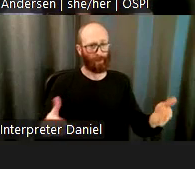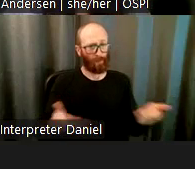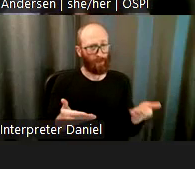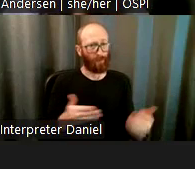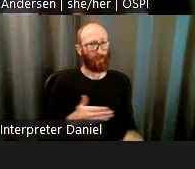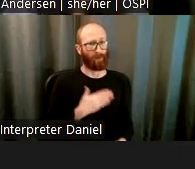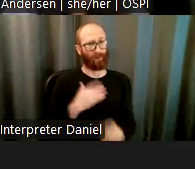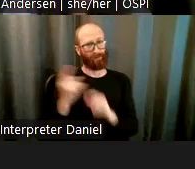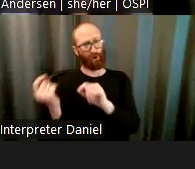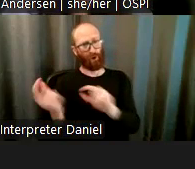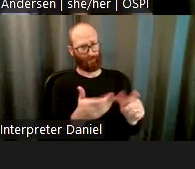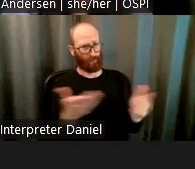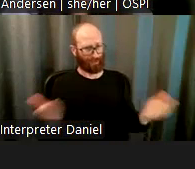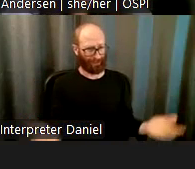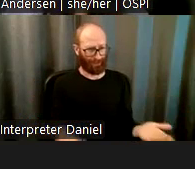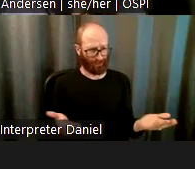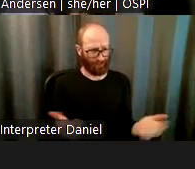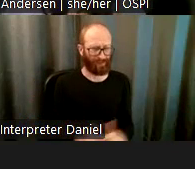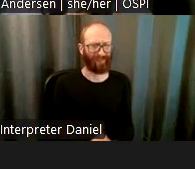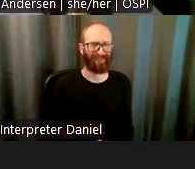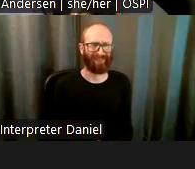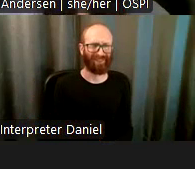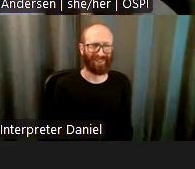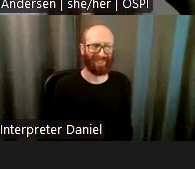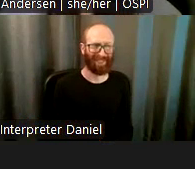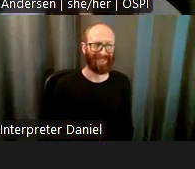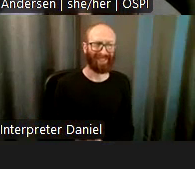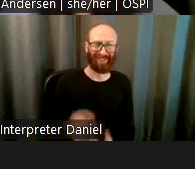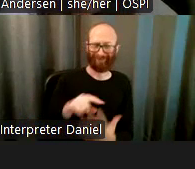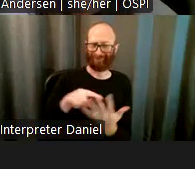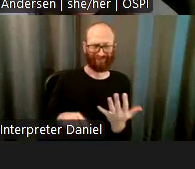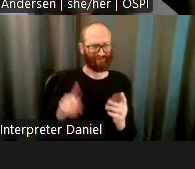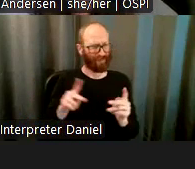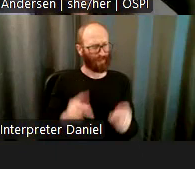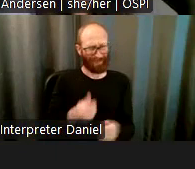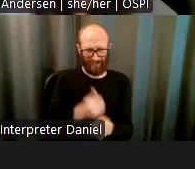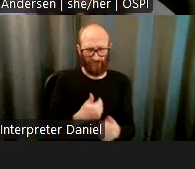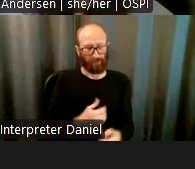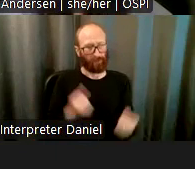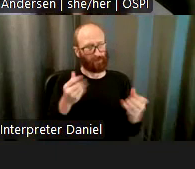here with us. Each of these people has so much expertise and are a great resource